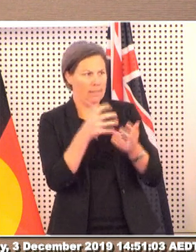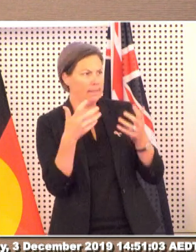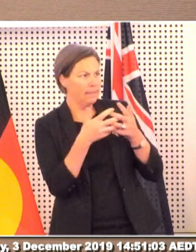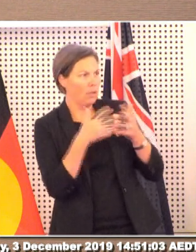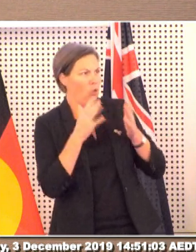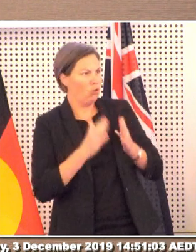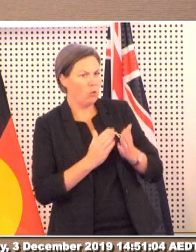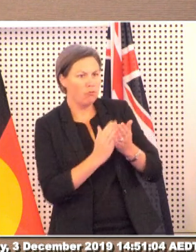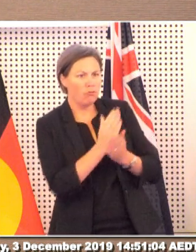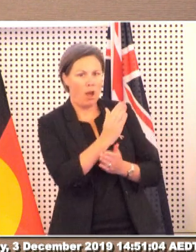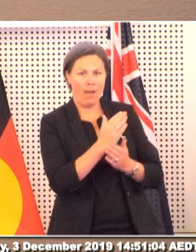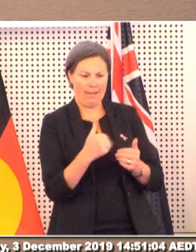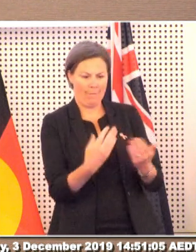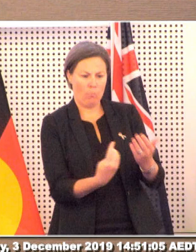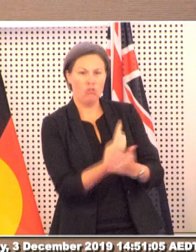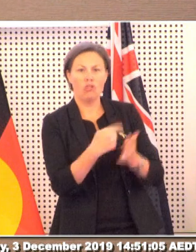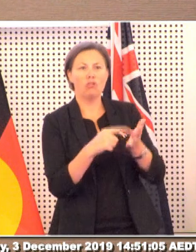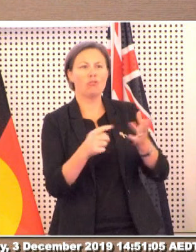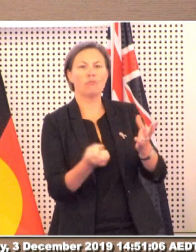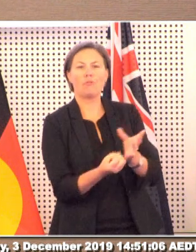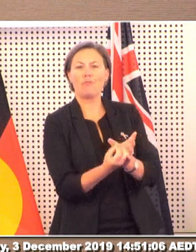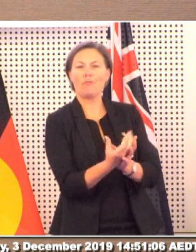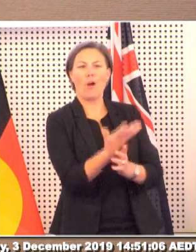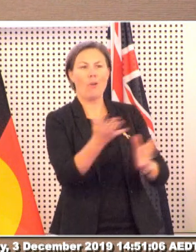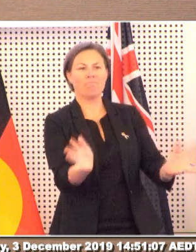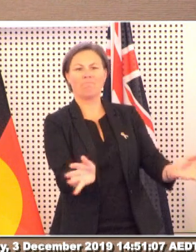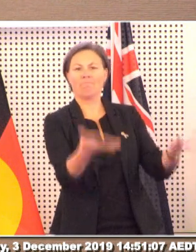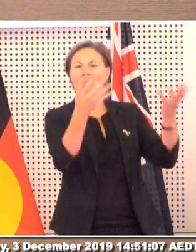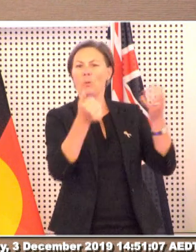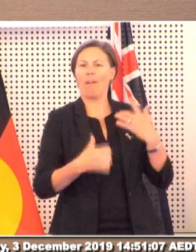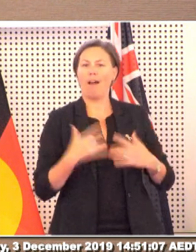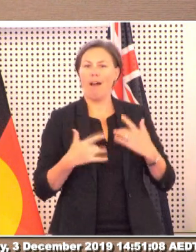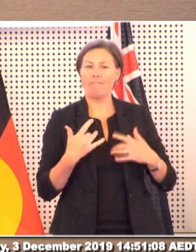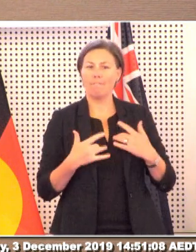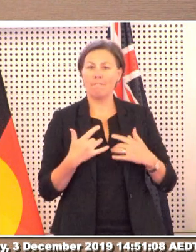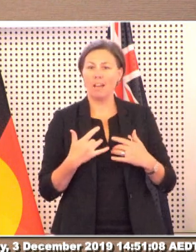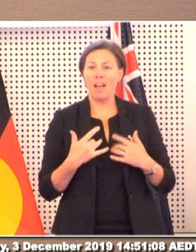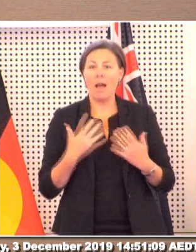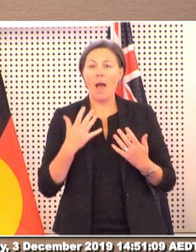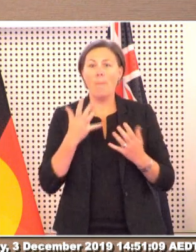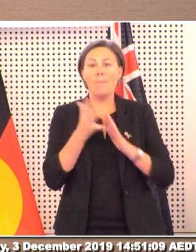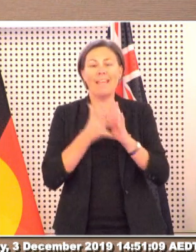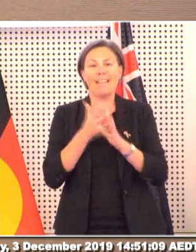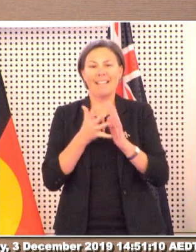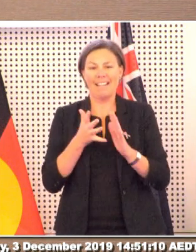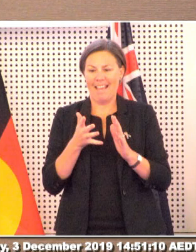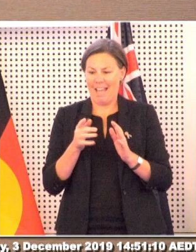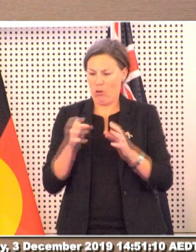And so in my view, it’s not the group home model per se, but it’s what created that environment.